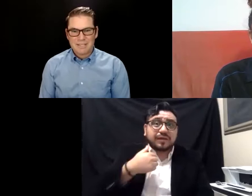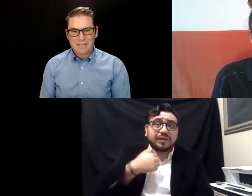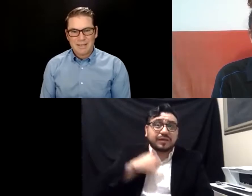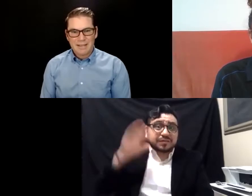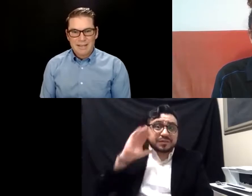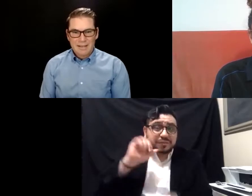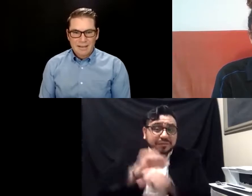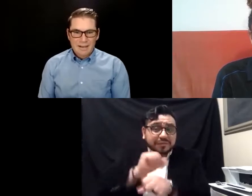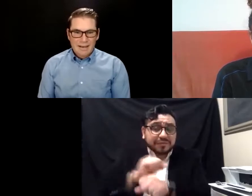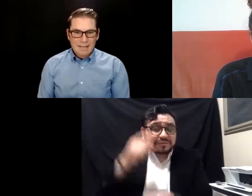I'd have to say, um.